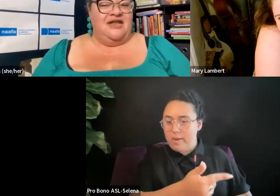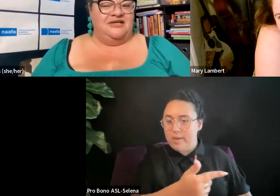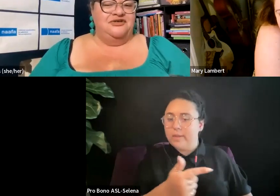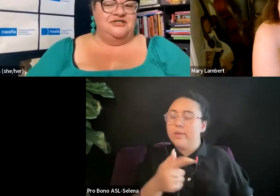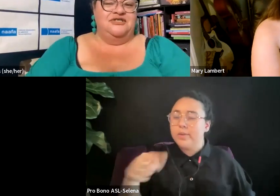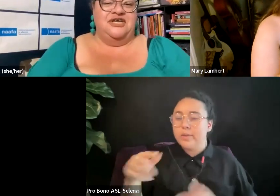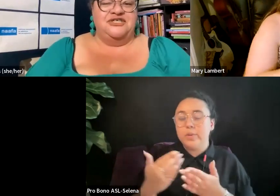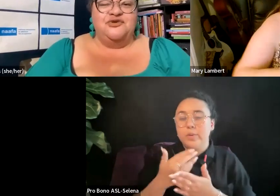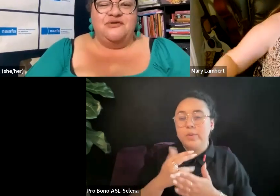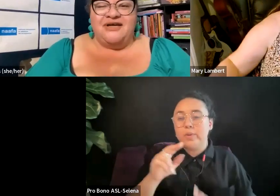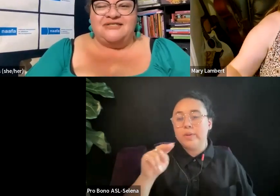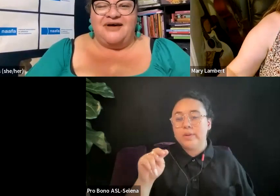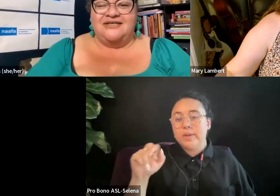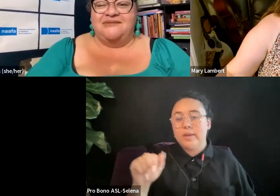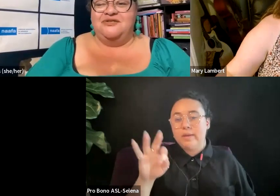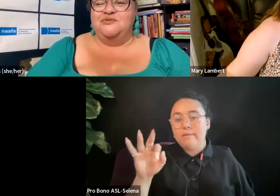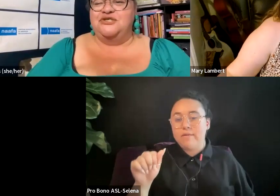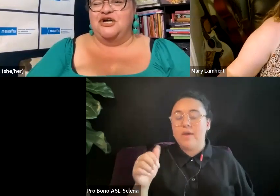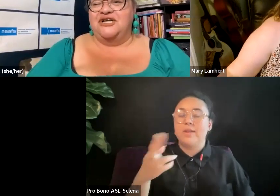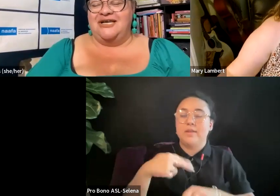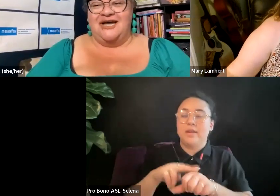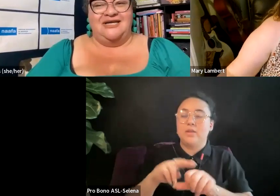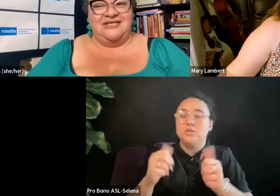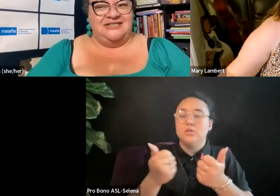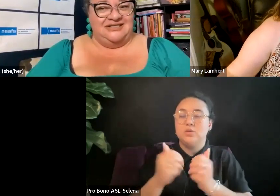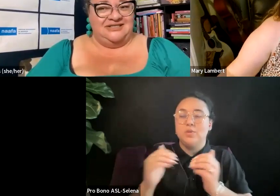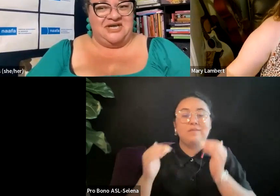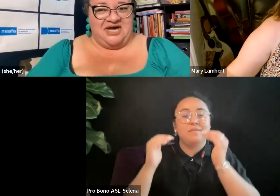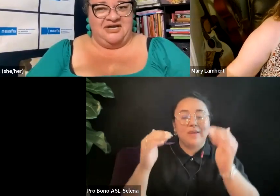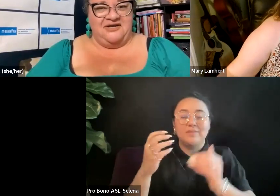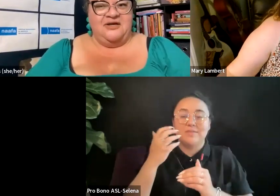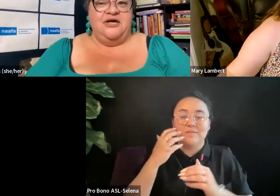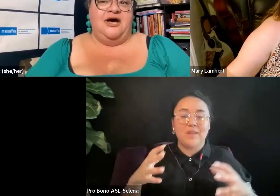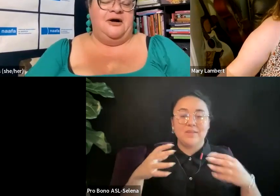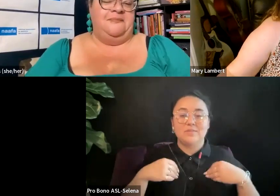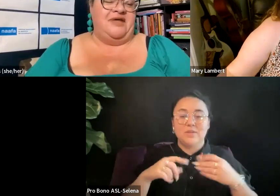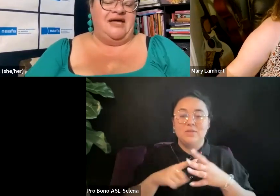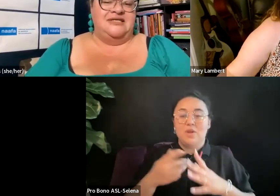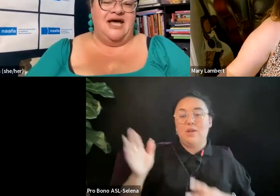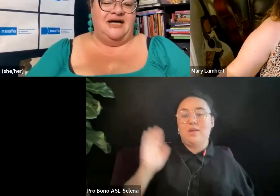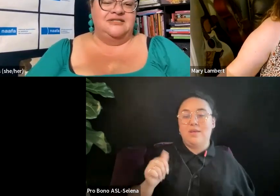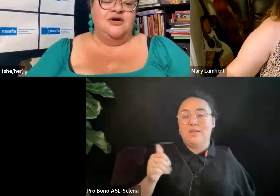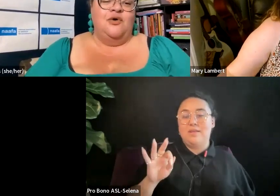the National Association to Advance Fat Acceptance was started in 1969 and has